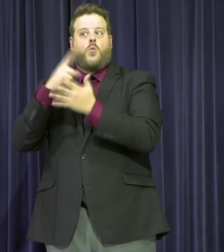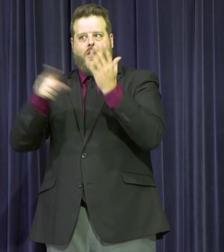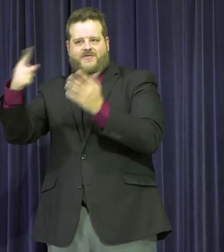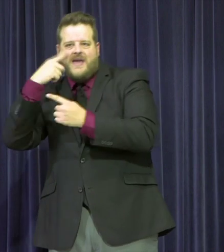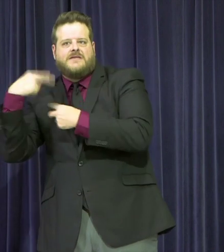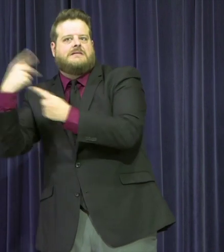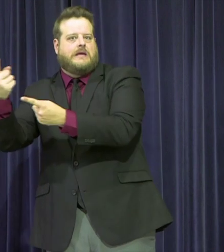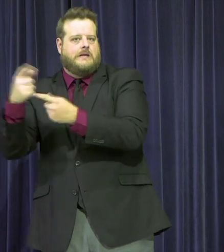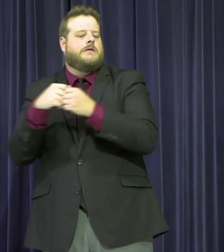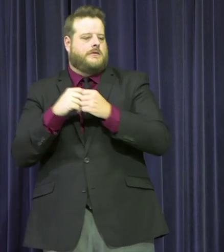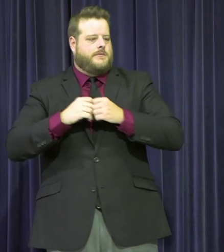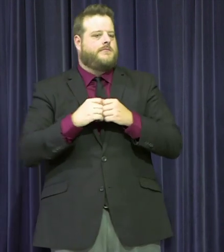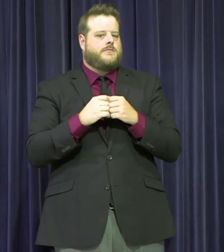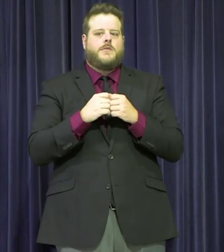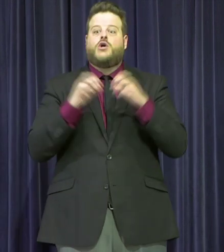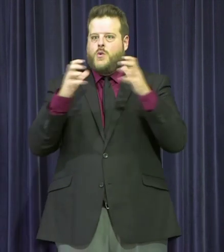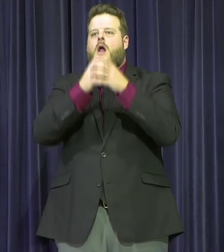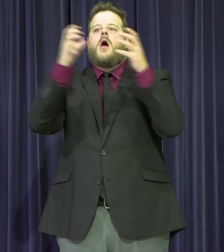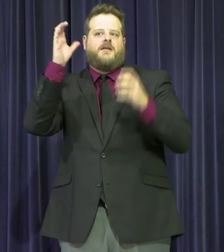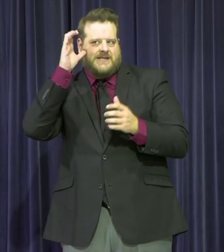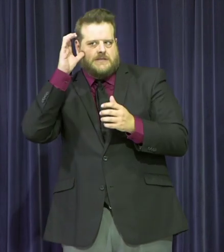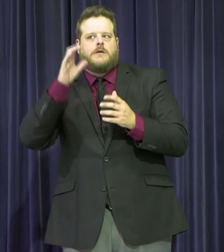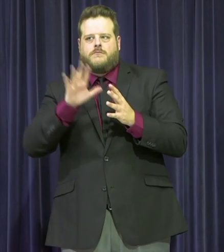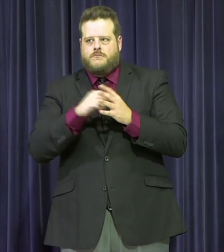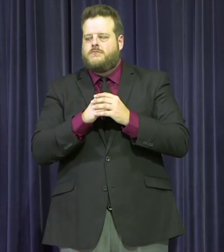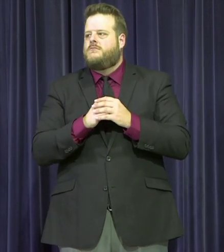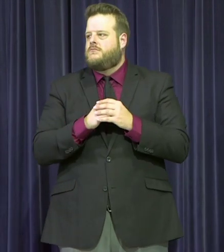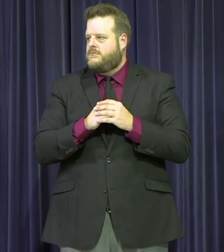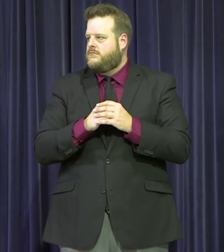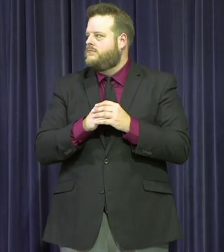Doing a lot of listening.